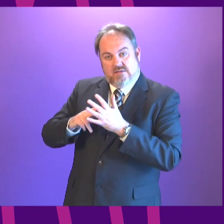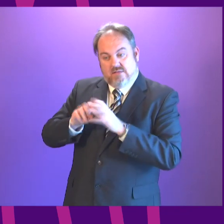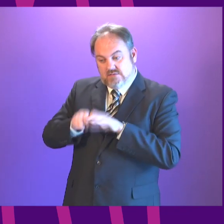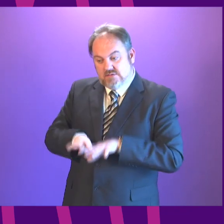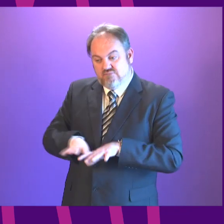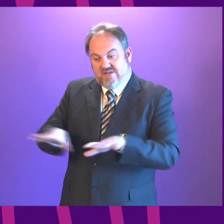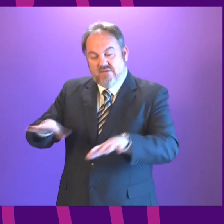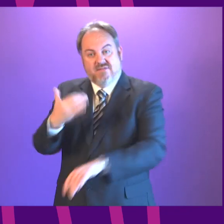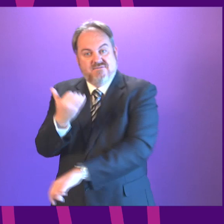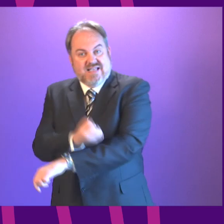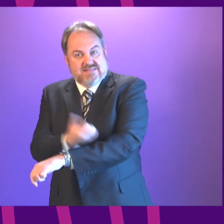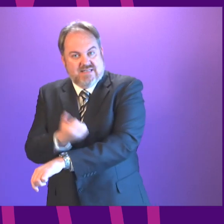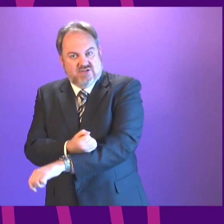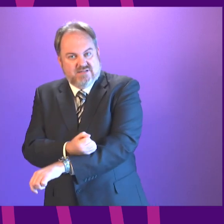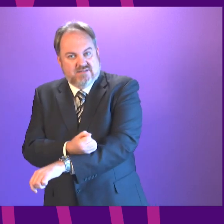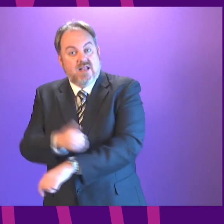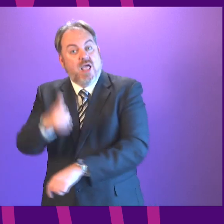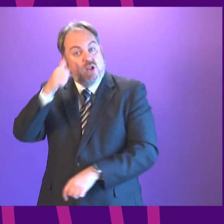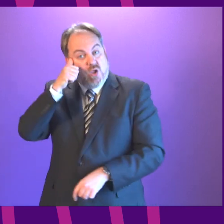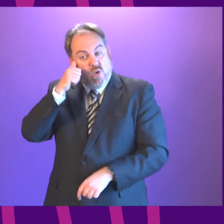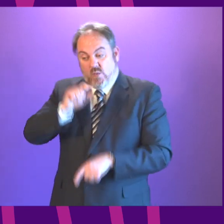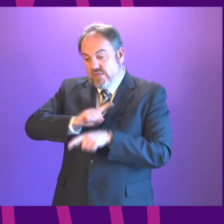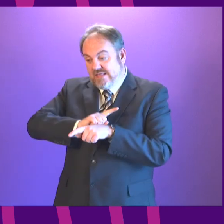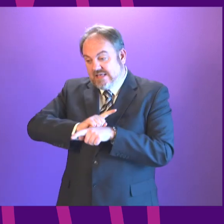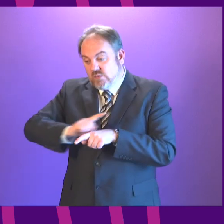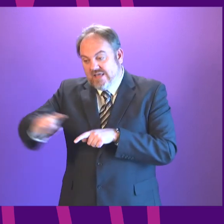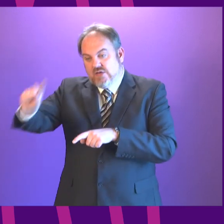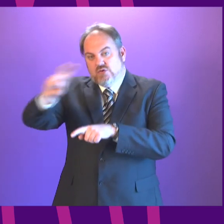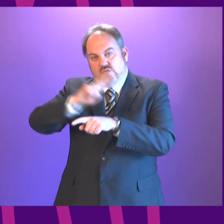feel in the next few weeks that things are getting worse—I know that, in terms of health,